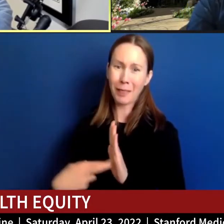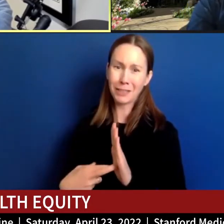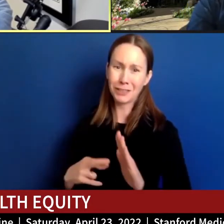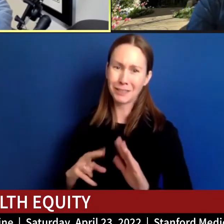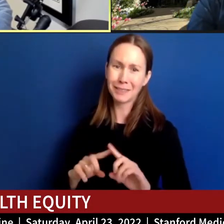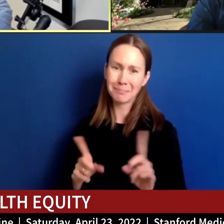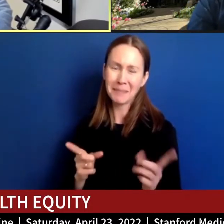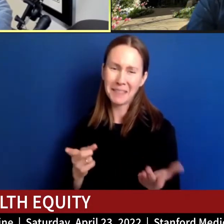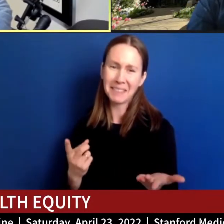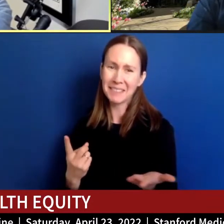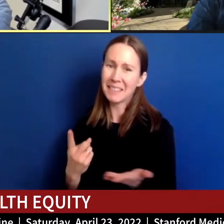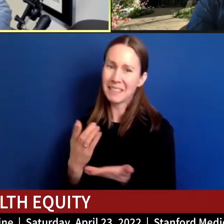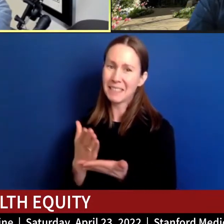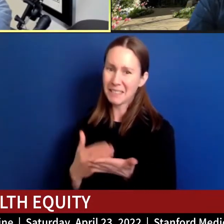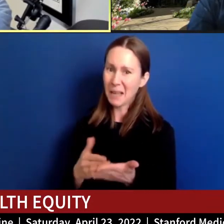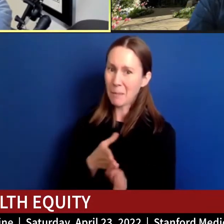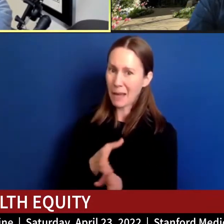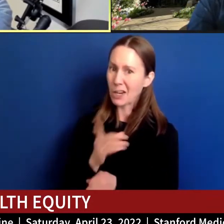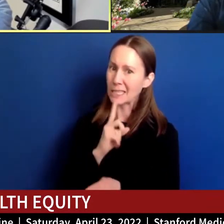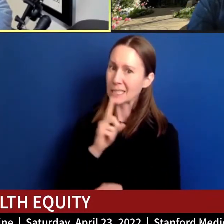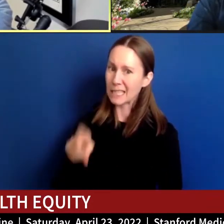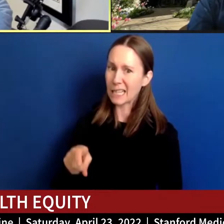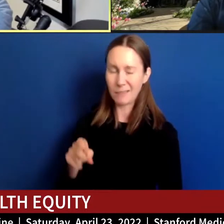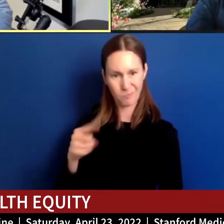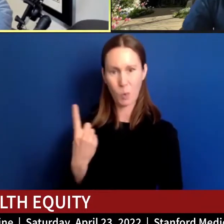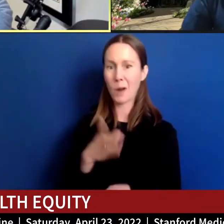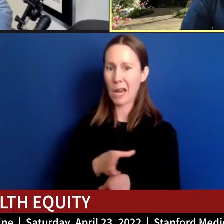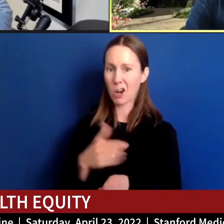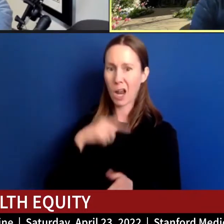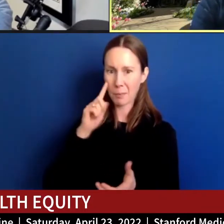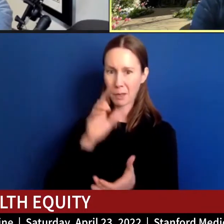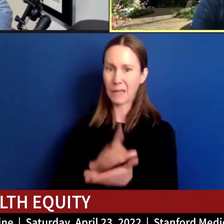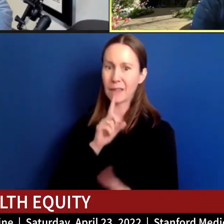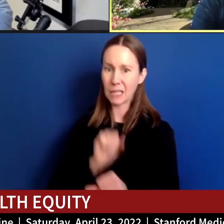particular area where I believe it is needed. >>> KEN SUTHA: And then you did discuss a